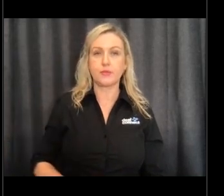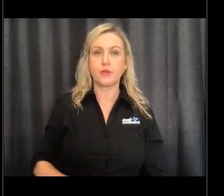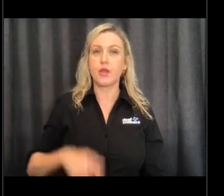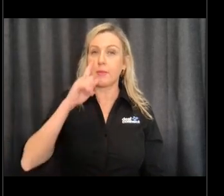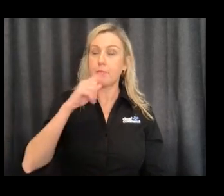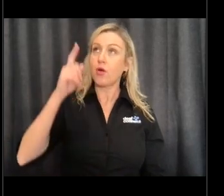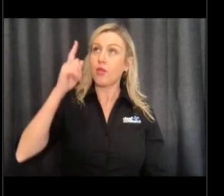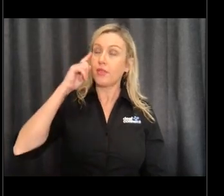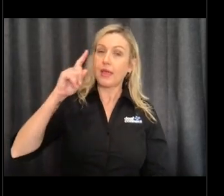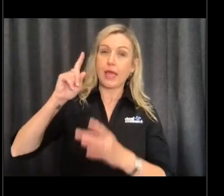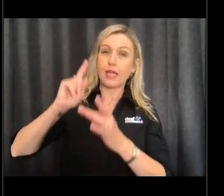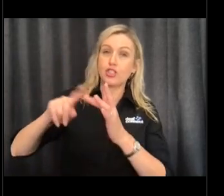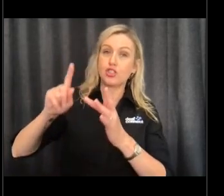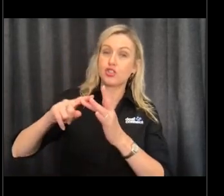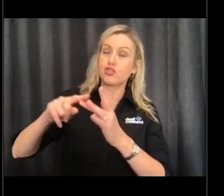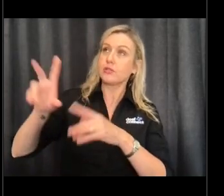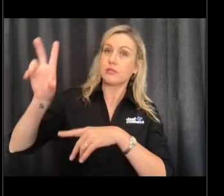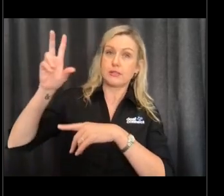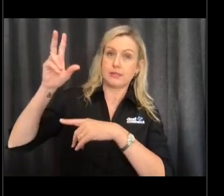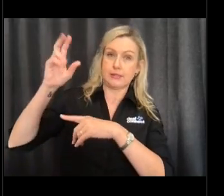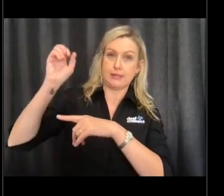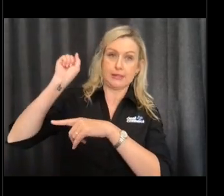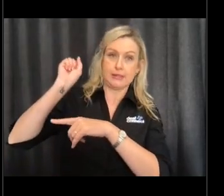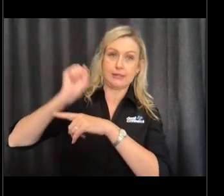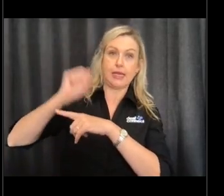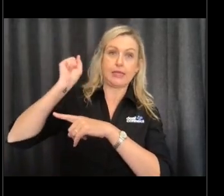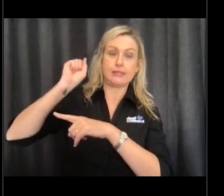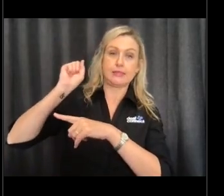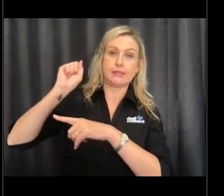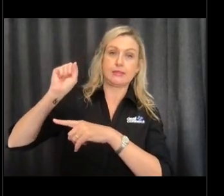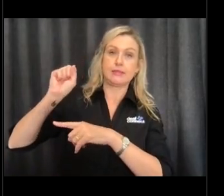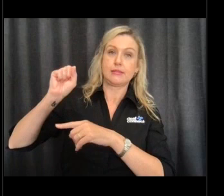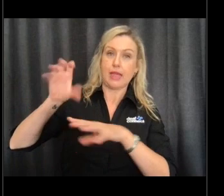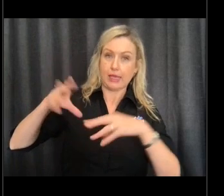the insurer might be able to change their mind when they do some further investigation.